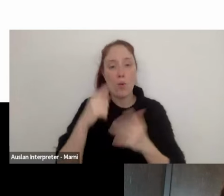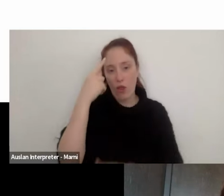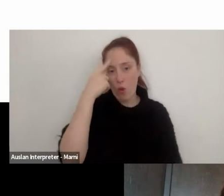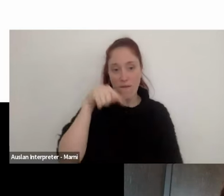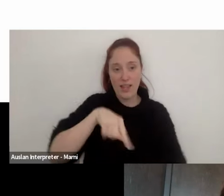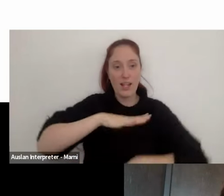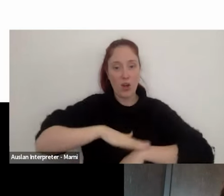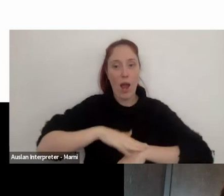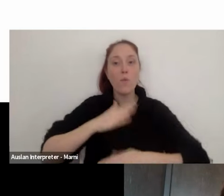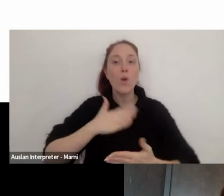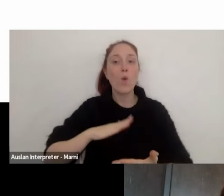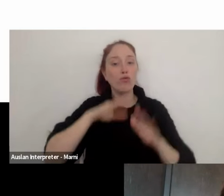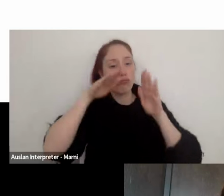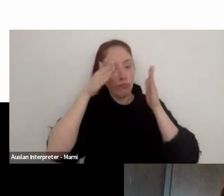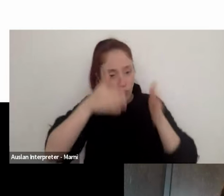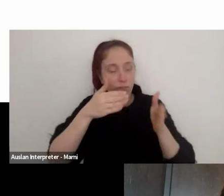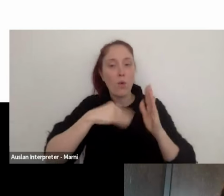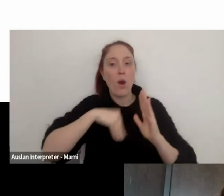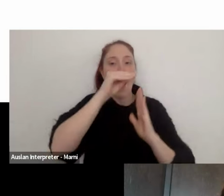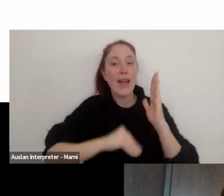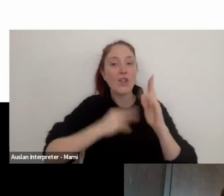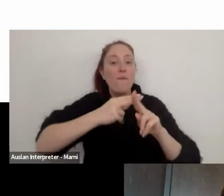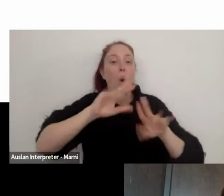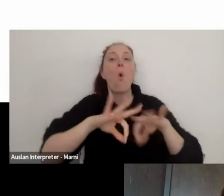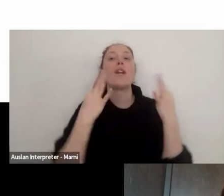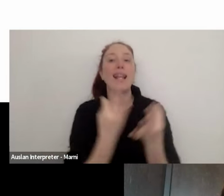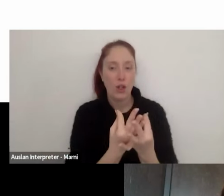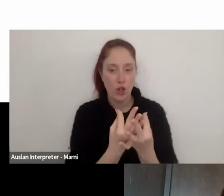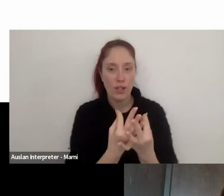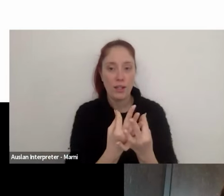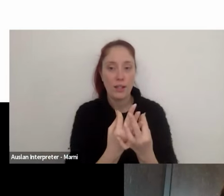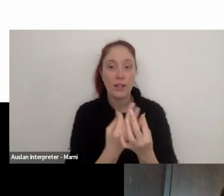applications from organisations. We will look favourably on those organisations that